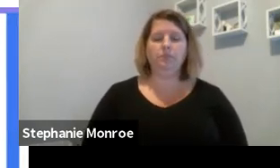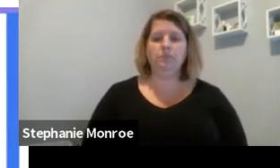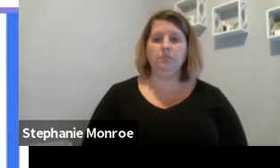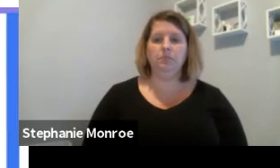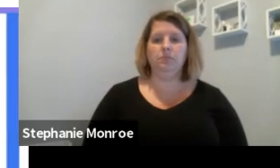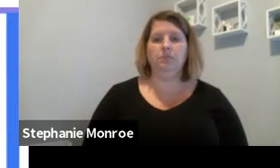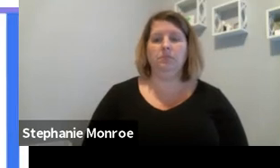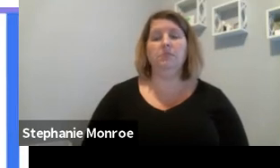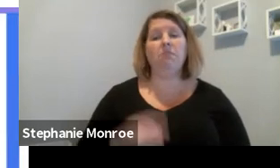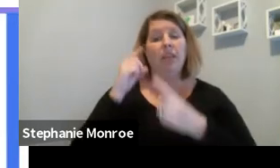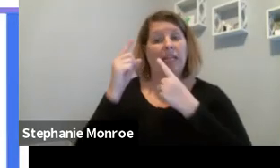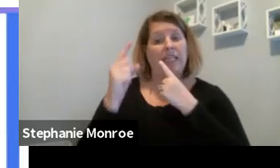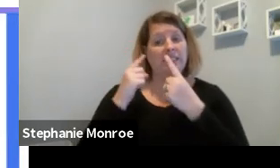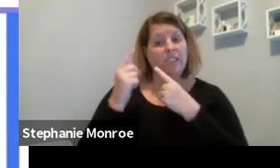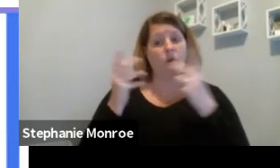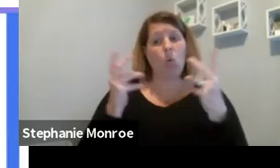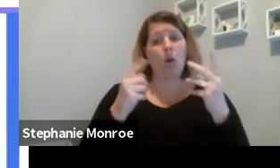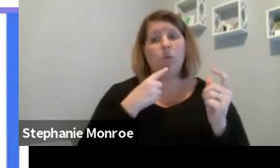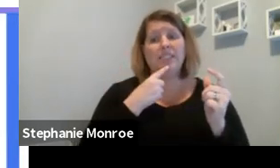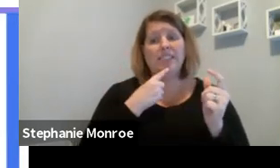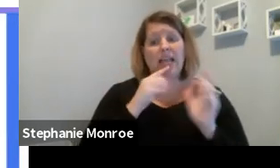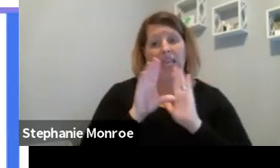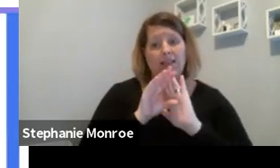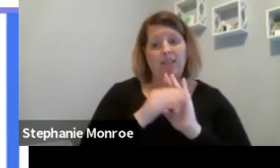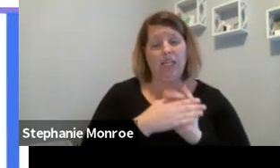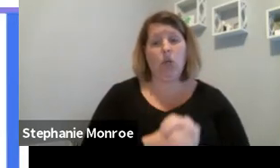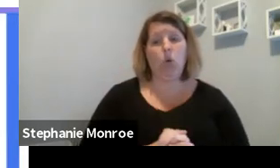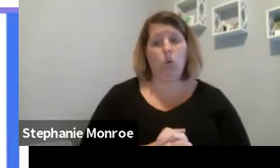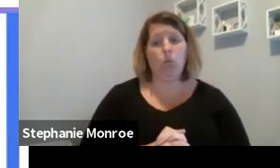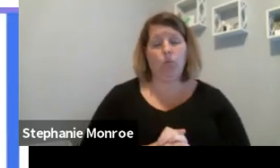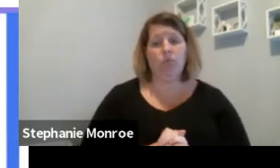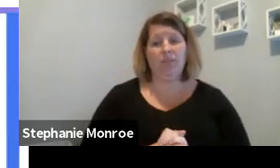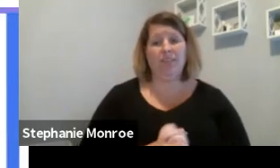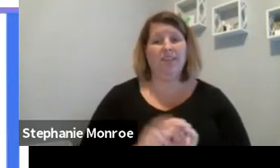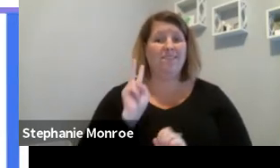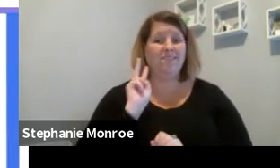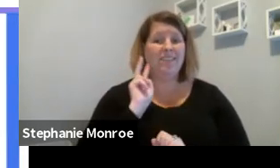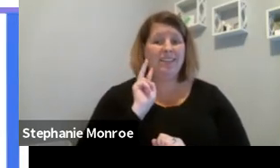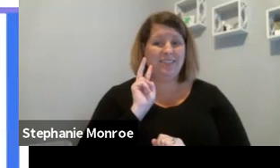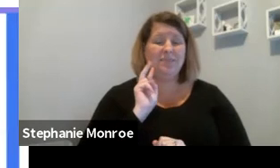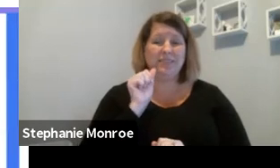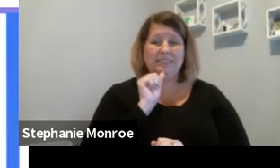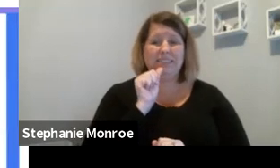Well, consider what was said in the video. Victims deal with a lot of pain,